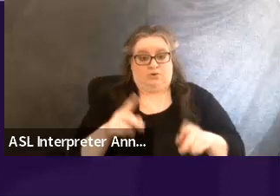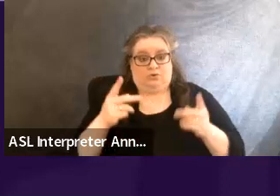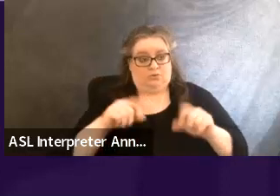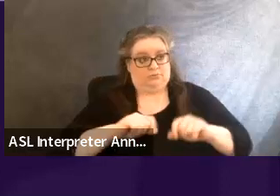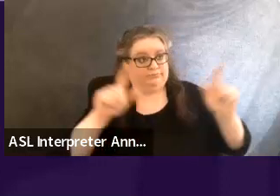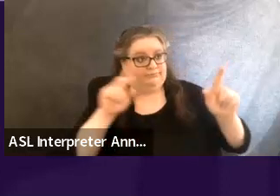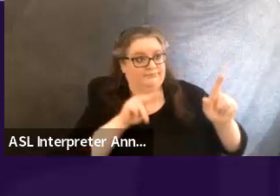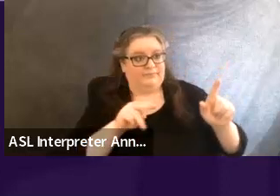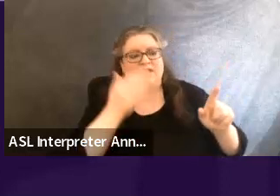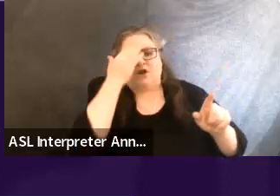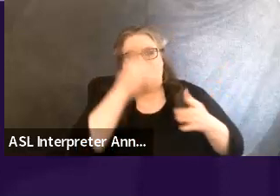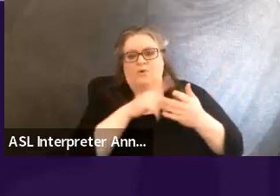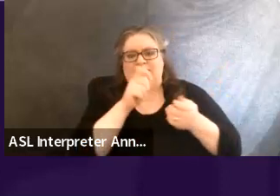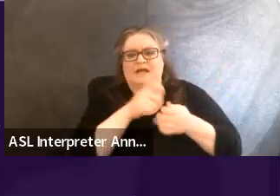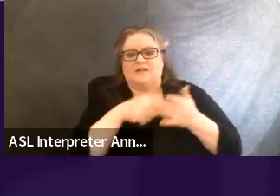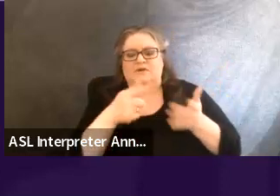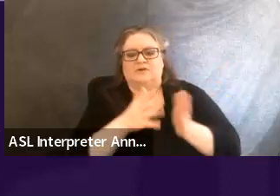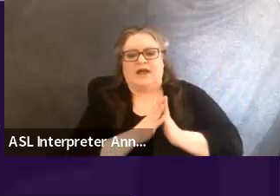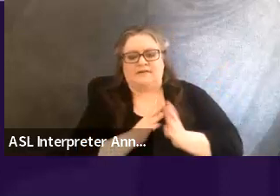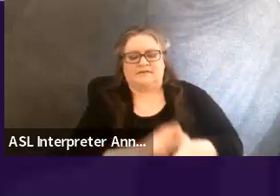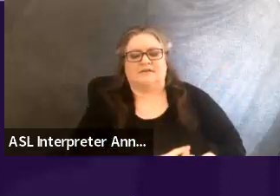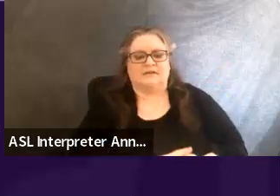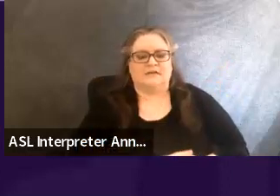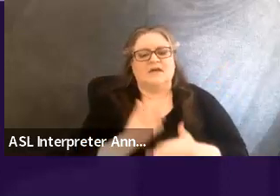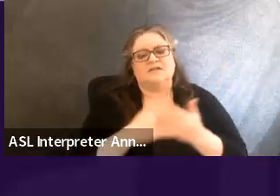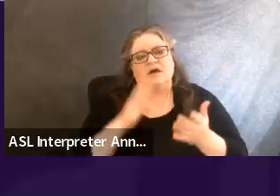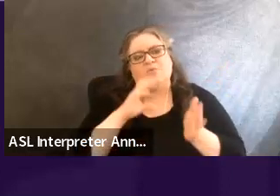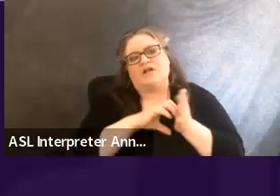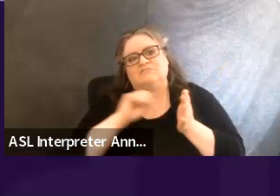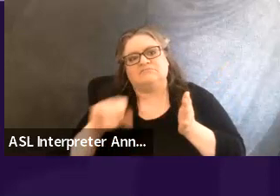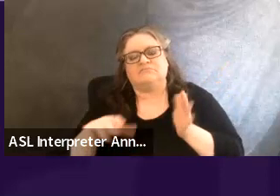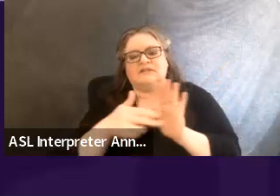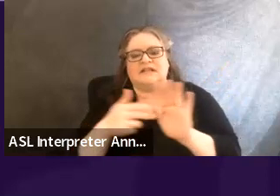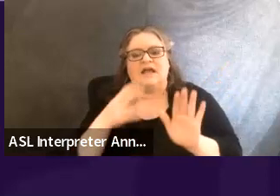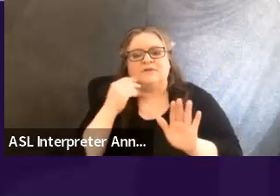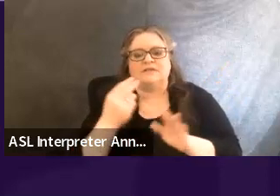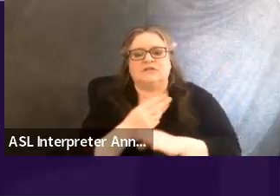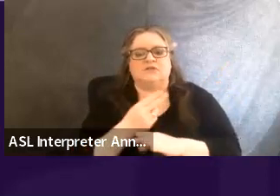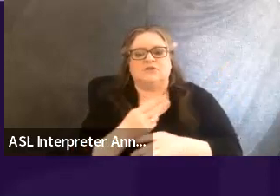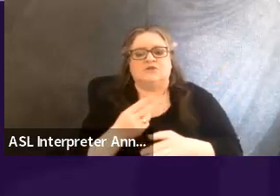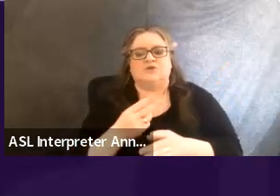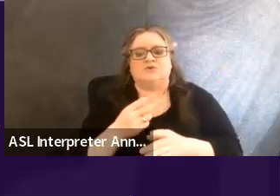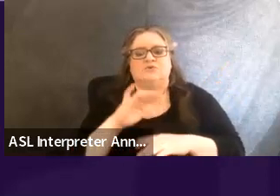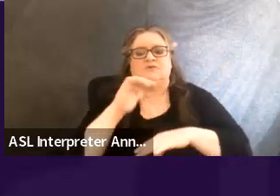Some website designers and developers remove the labels and just use placeholder text,